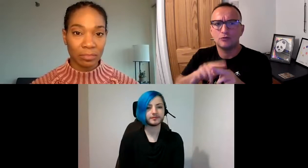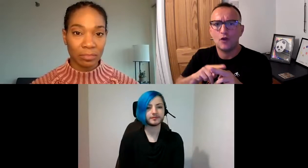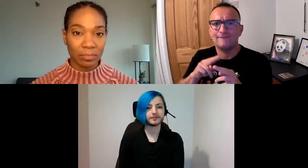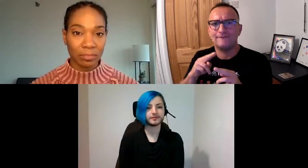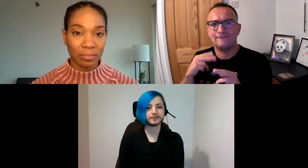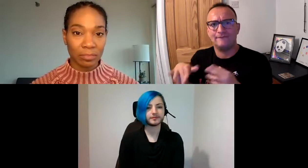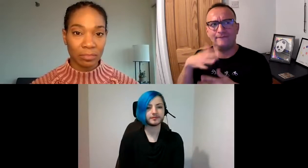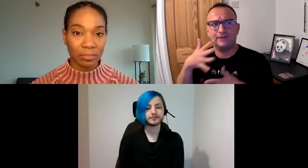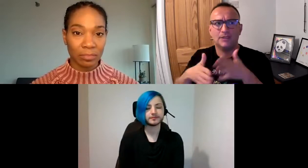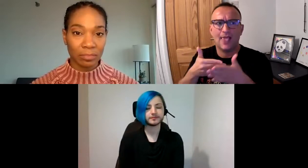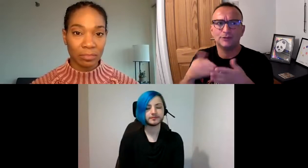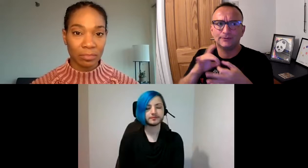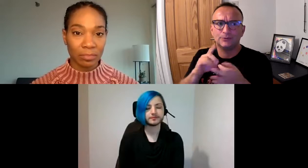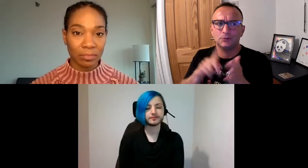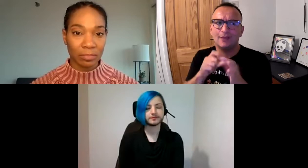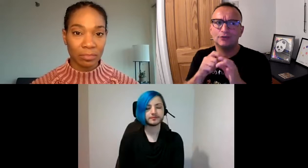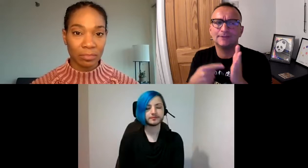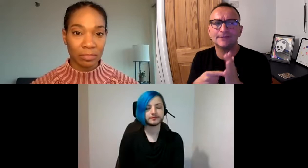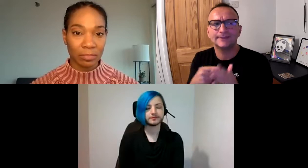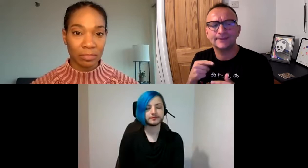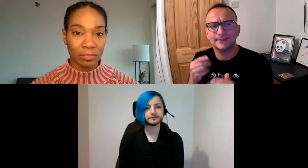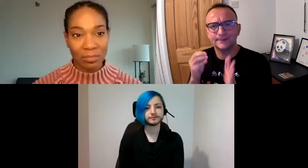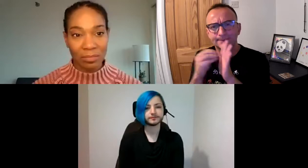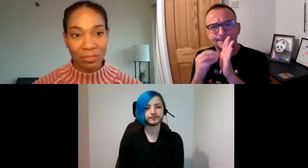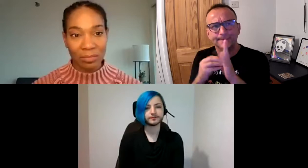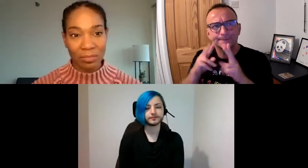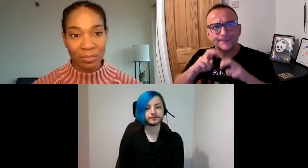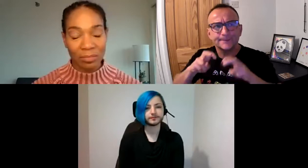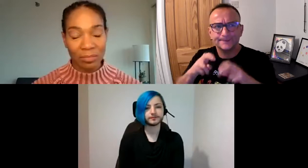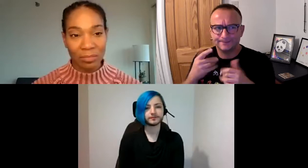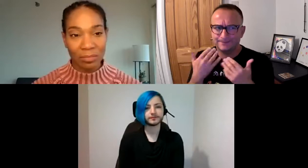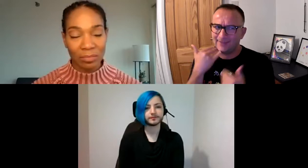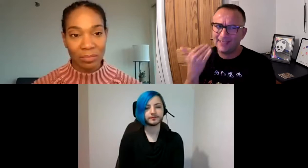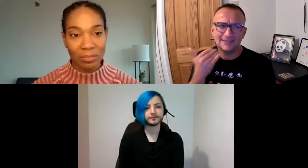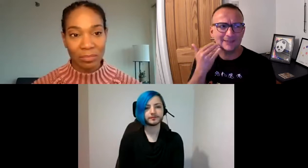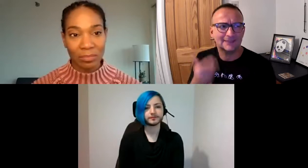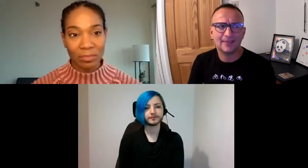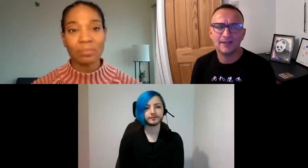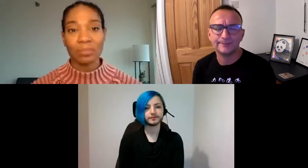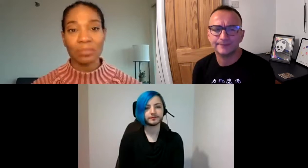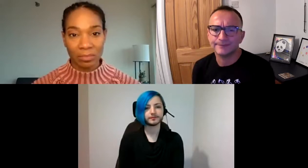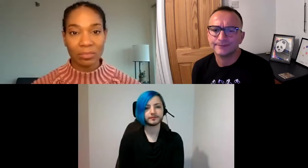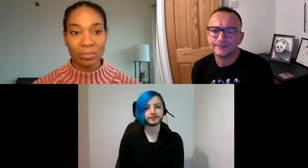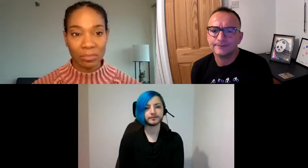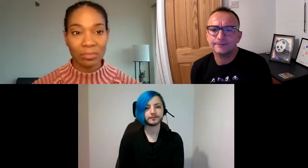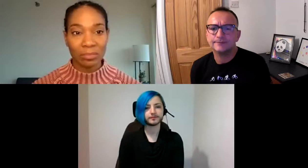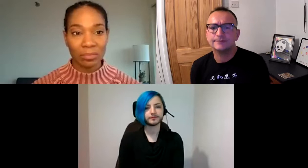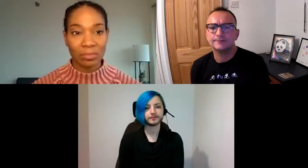community and maybe something that ought to be documented before its lost. I agree.